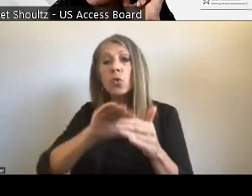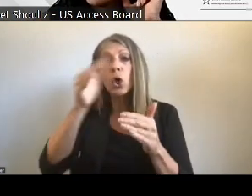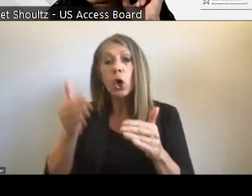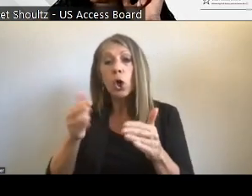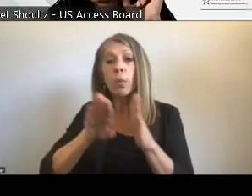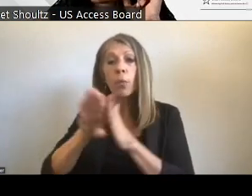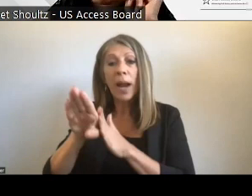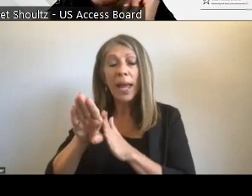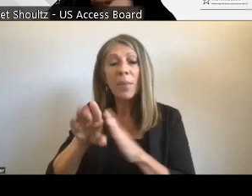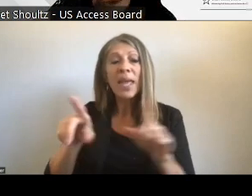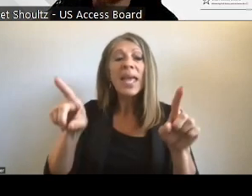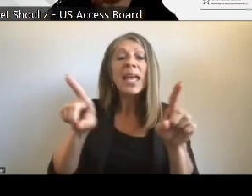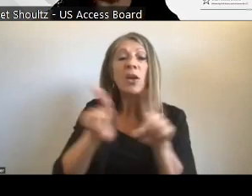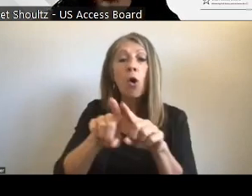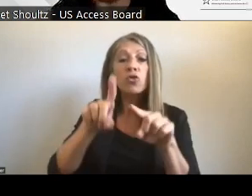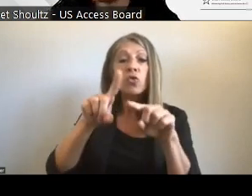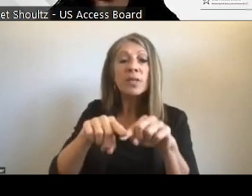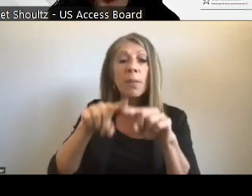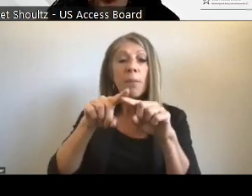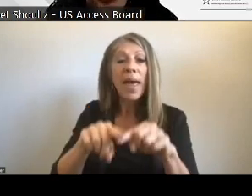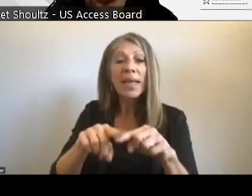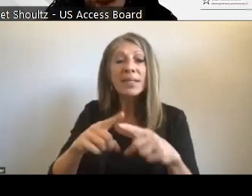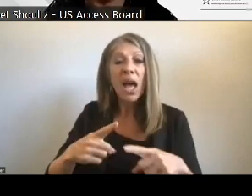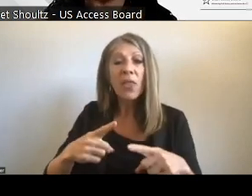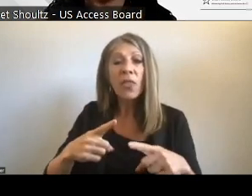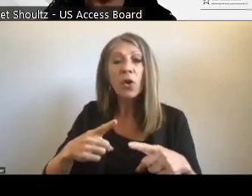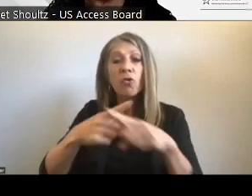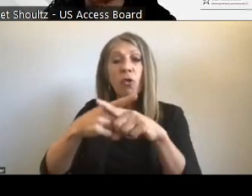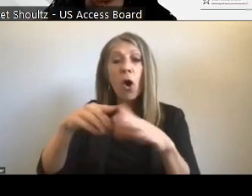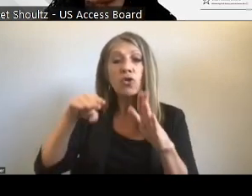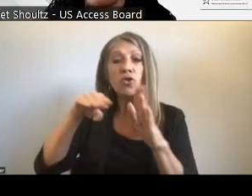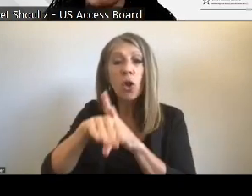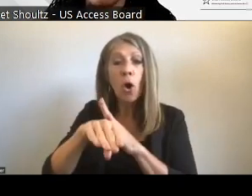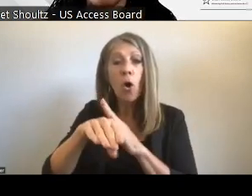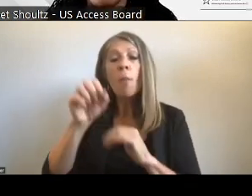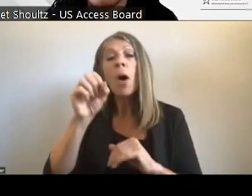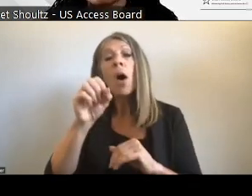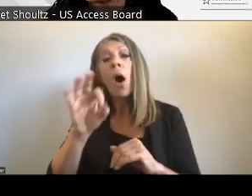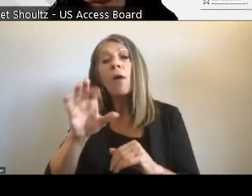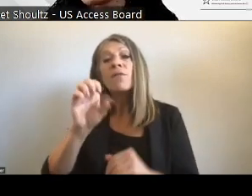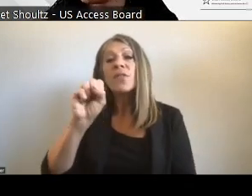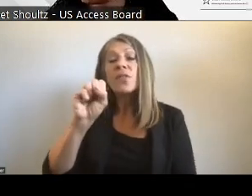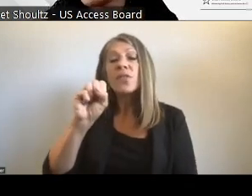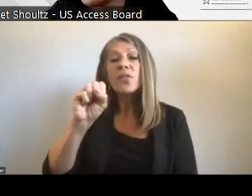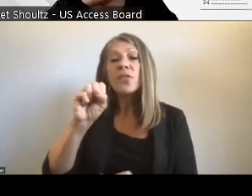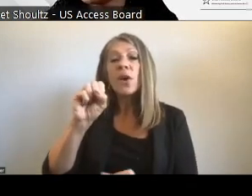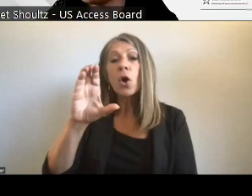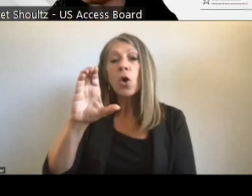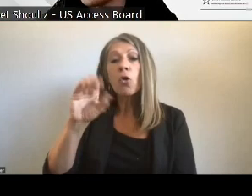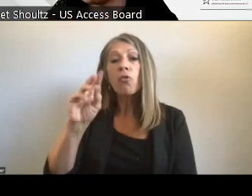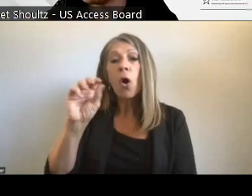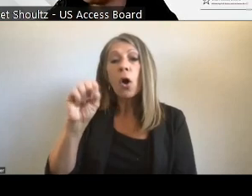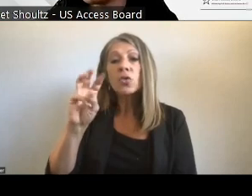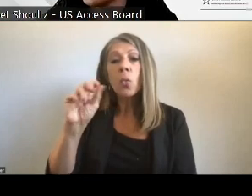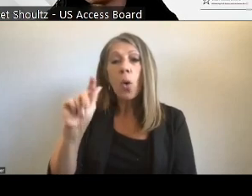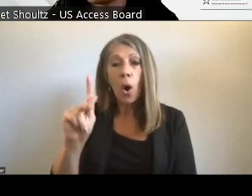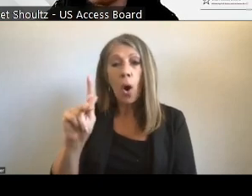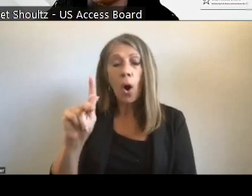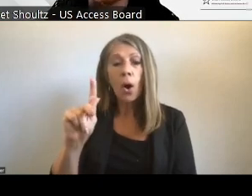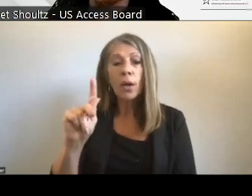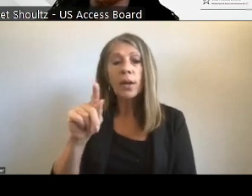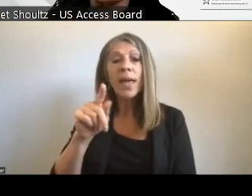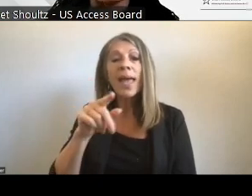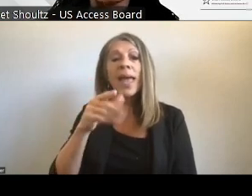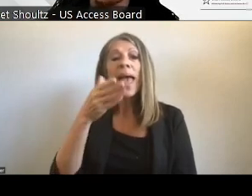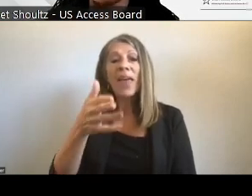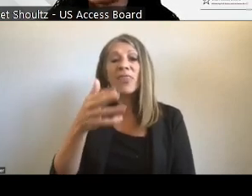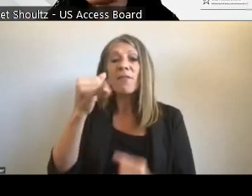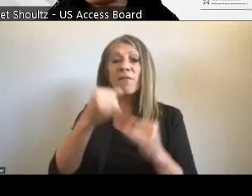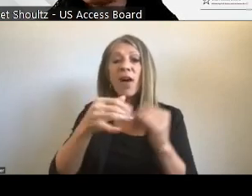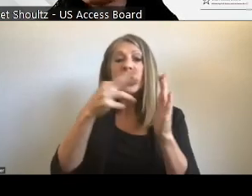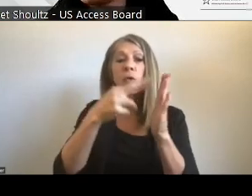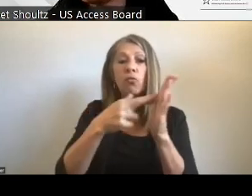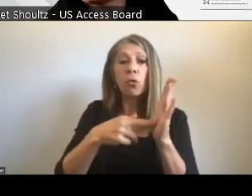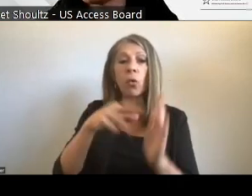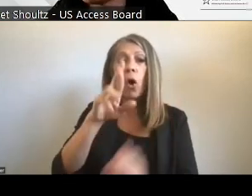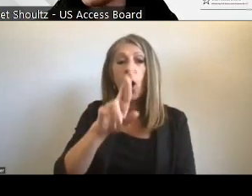and it's also dependent on the cross slope of the crosswalk, as specified in the final rule at R302.5.